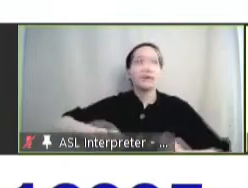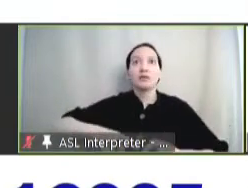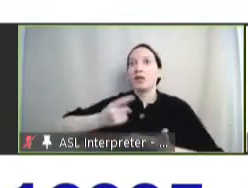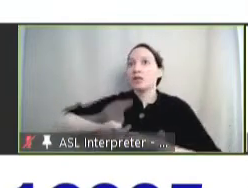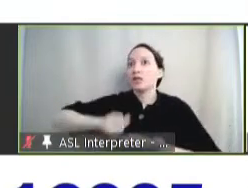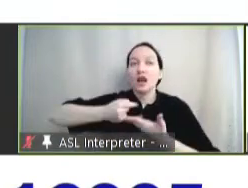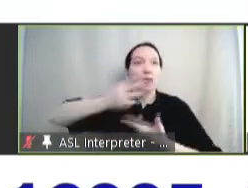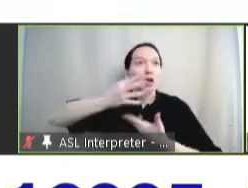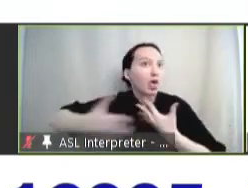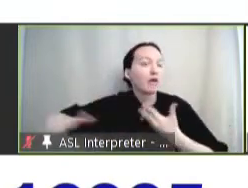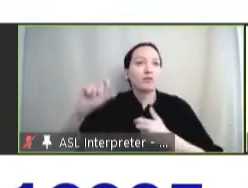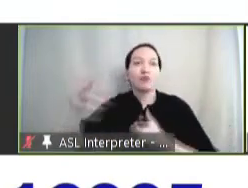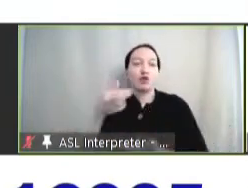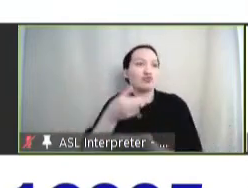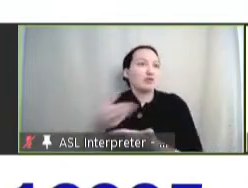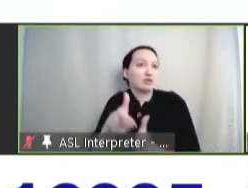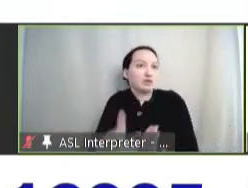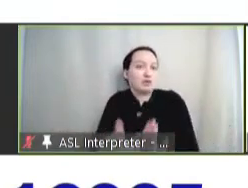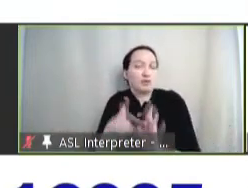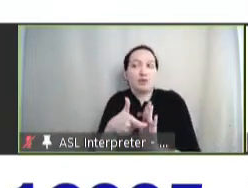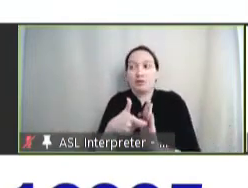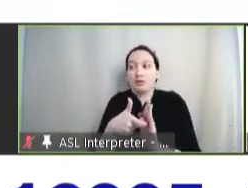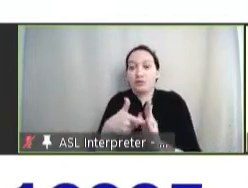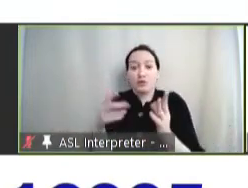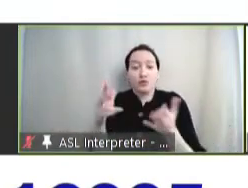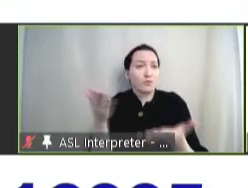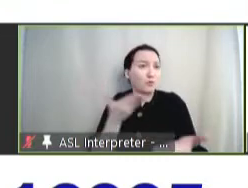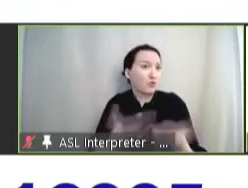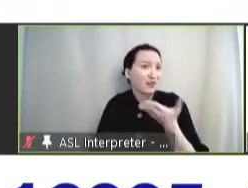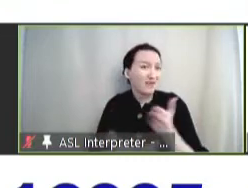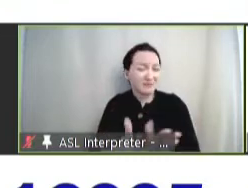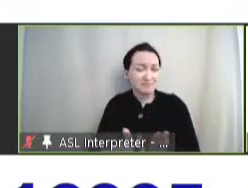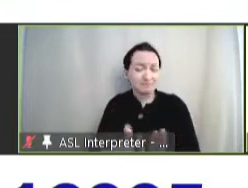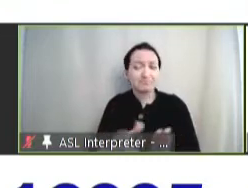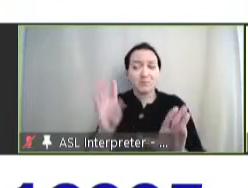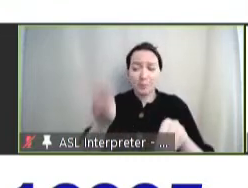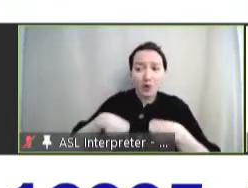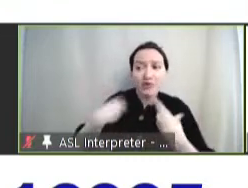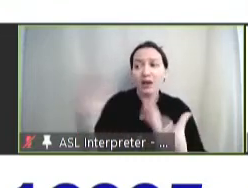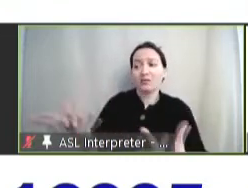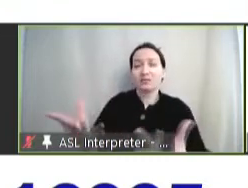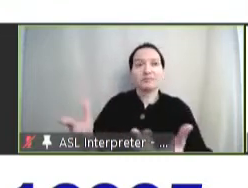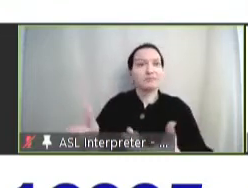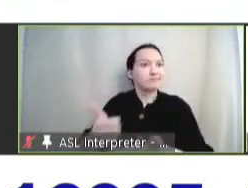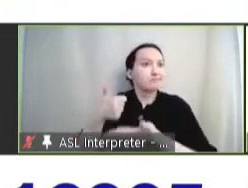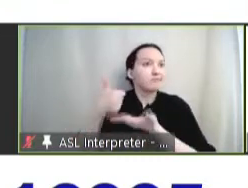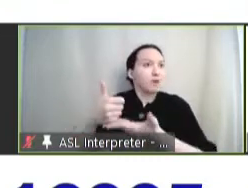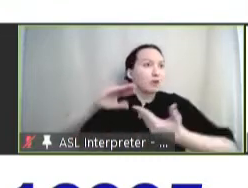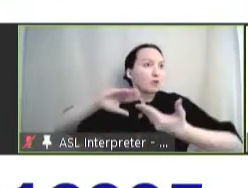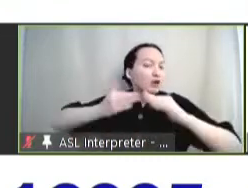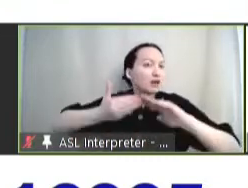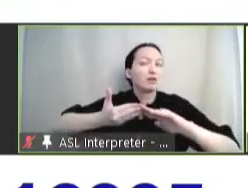resources, whatever the means, to help provide that assistance to communities, that it will be